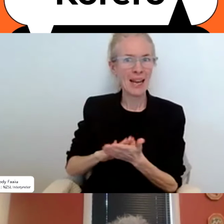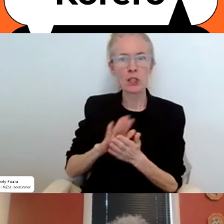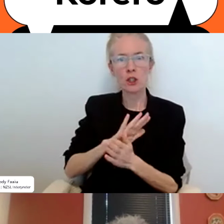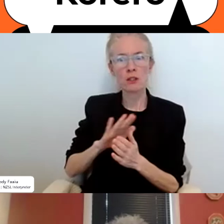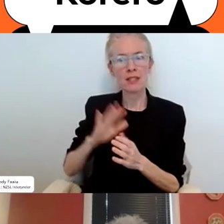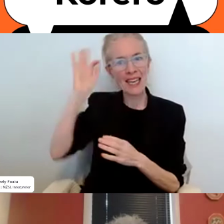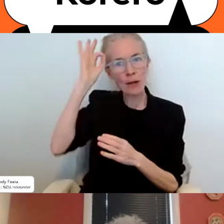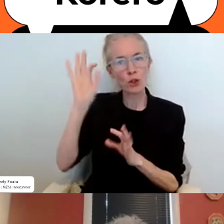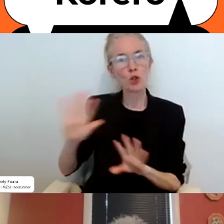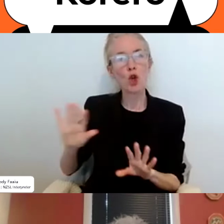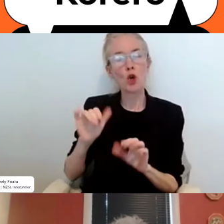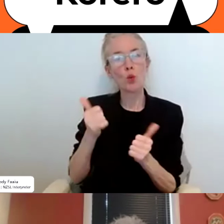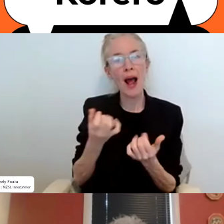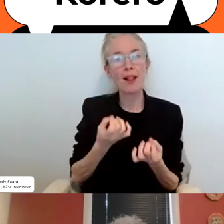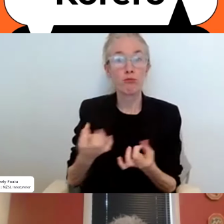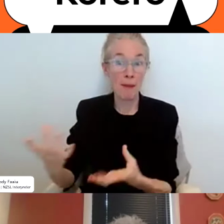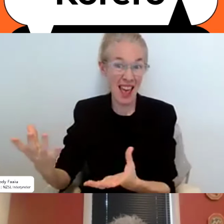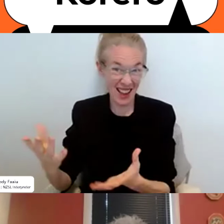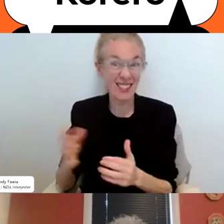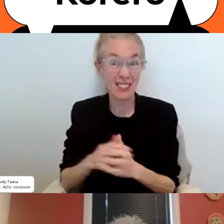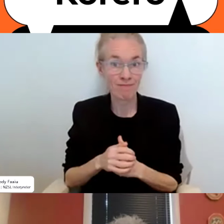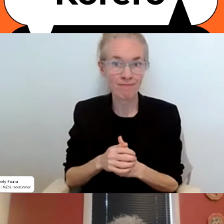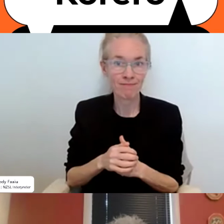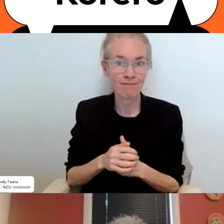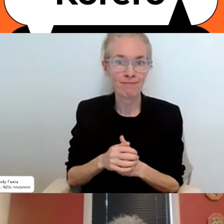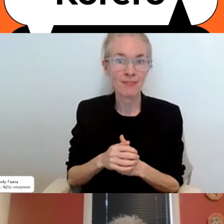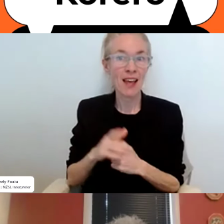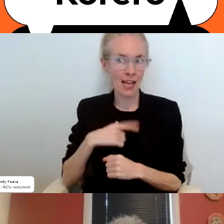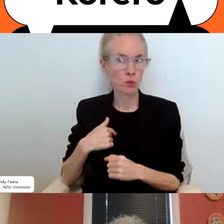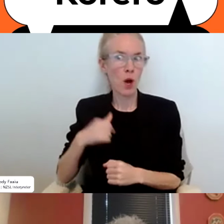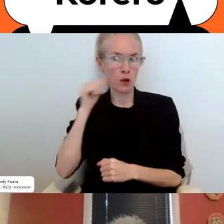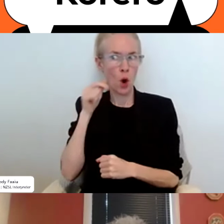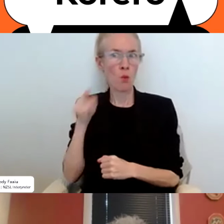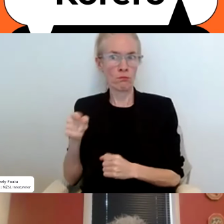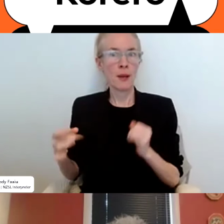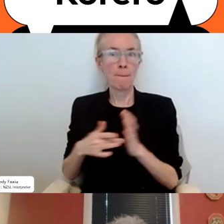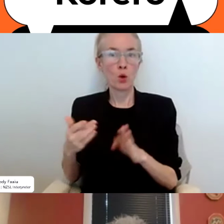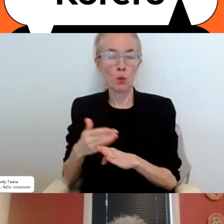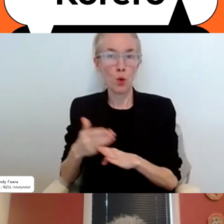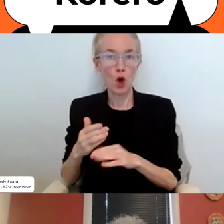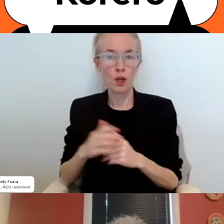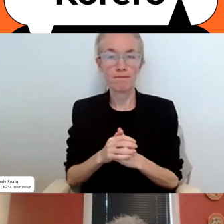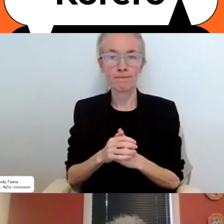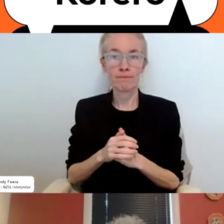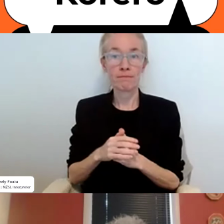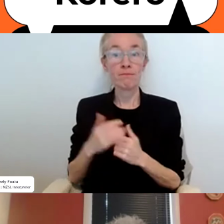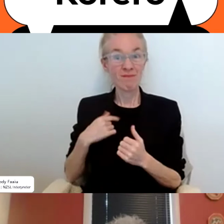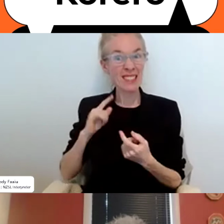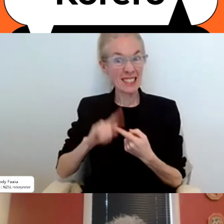So that's the process that we've gone, we're going through at the moment and we're part way through. Once you've got all of this in